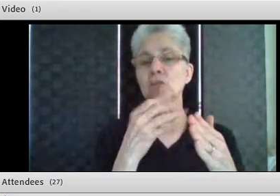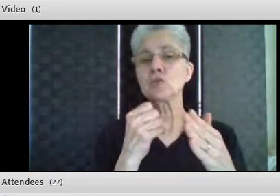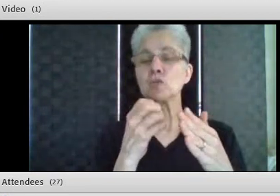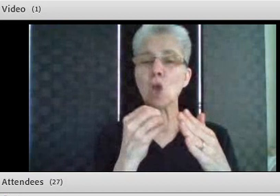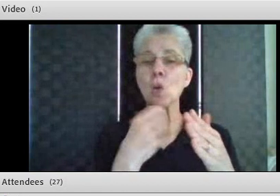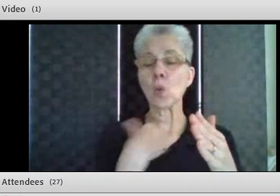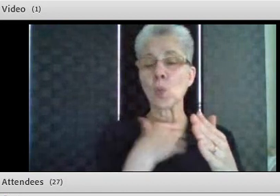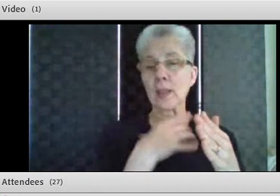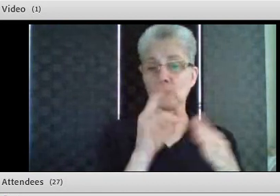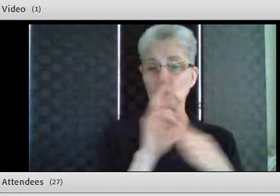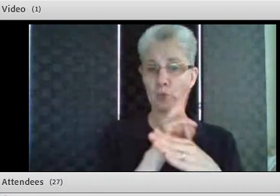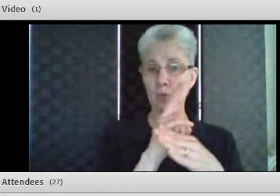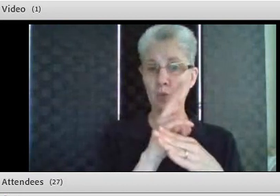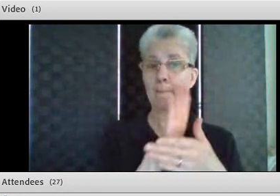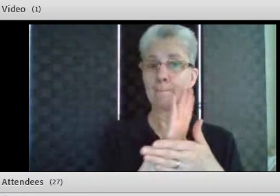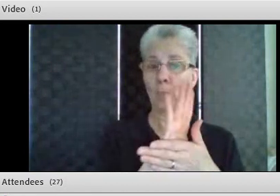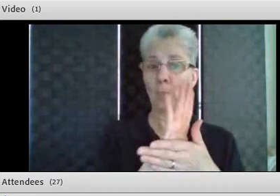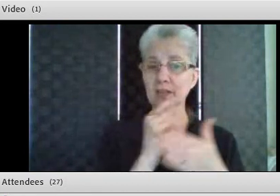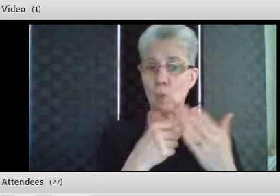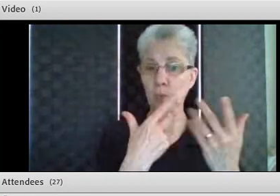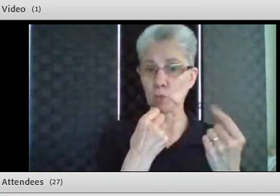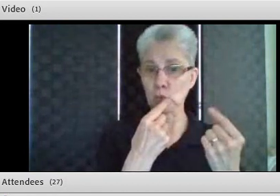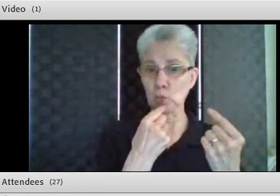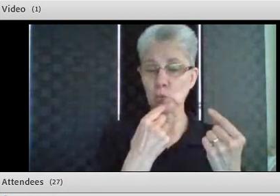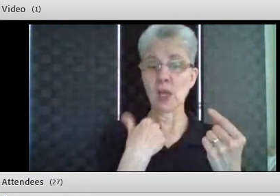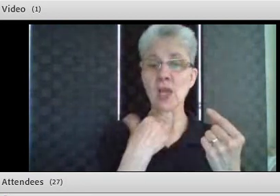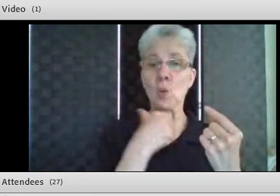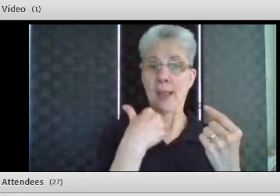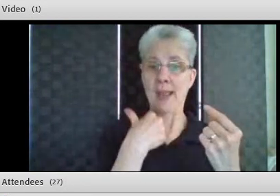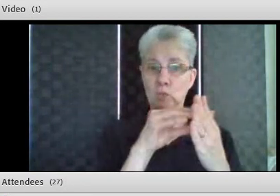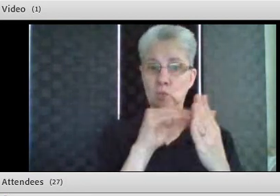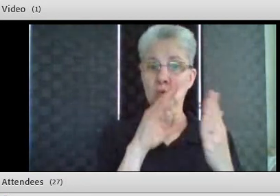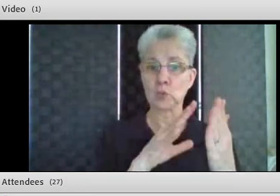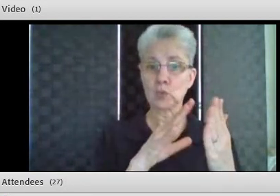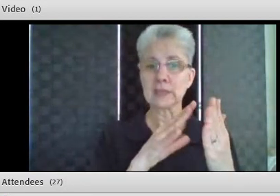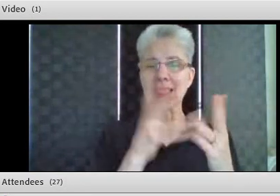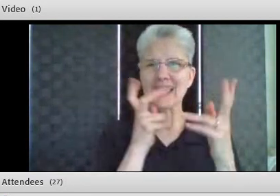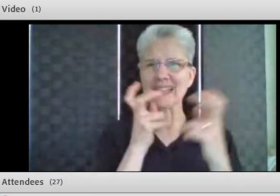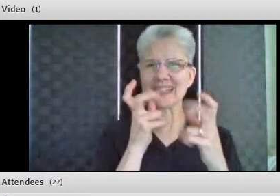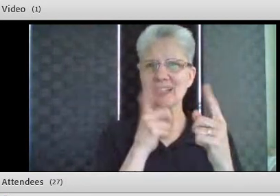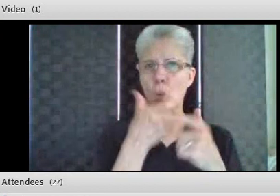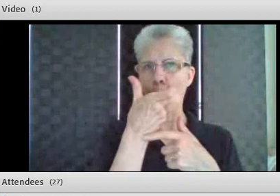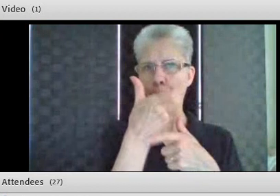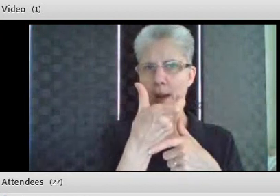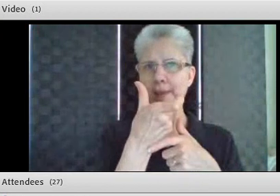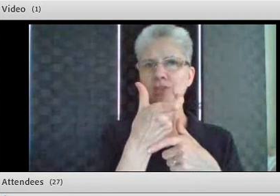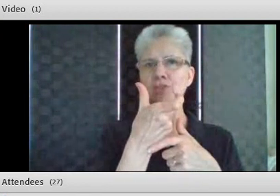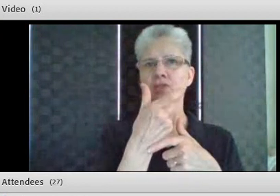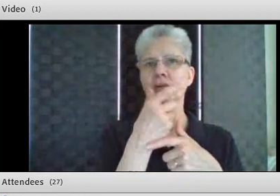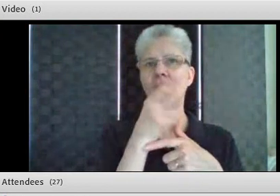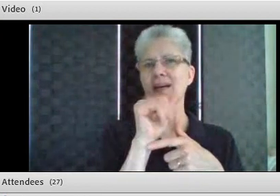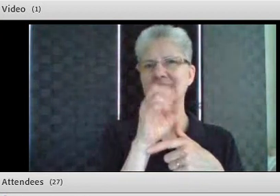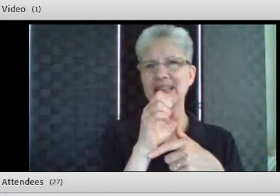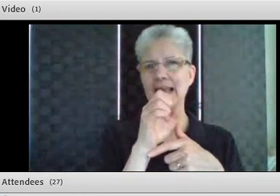about inappropriate themes and things like that although they're kind of hidden in there sometimes. Anyway, so... Hilary: That's true. Ryan: ...what we -- We like to use movies,